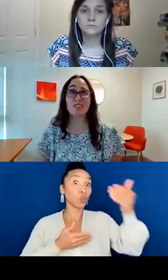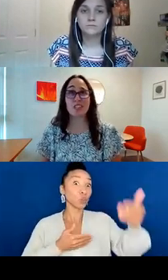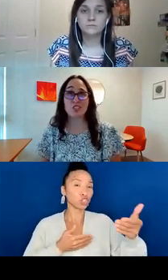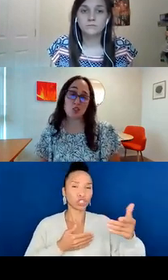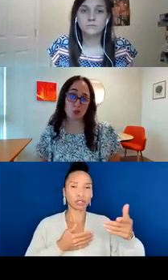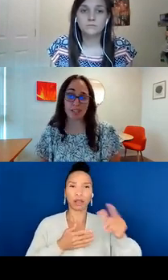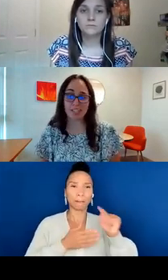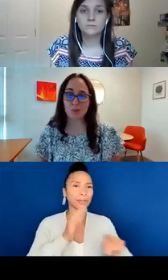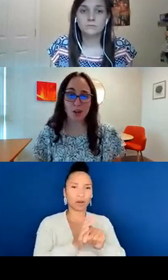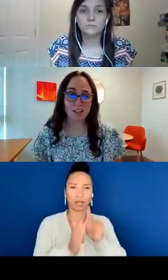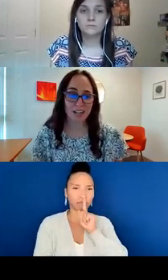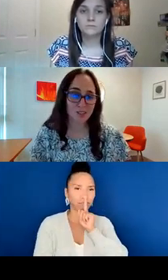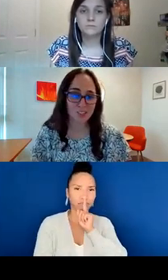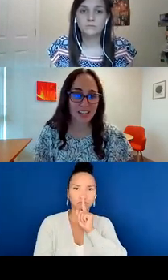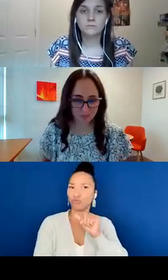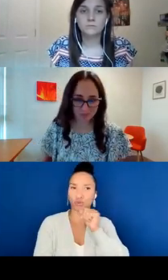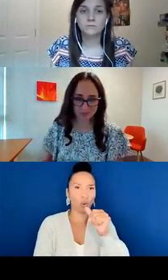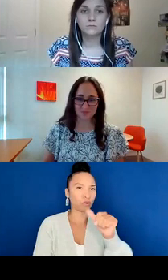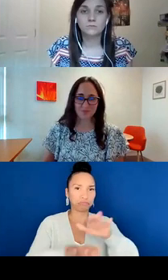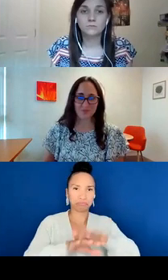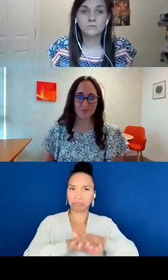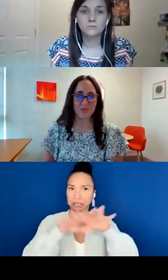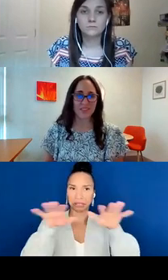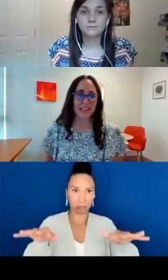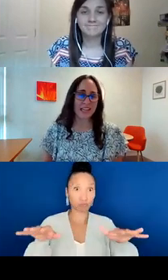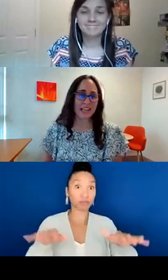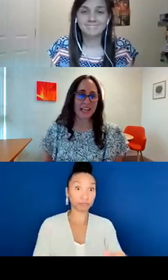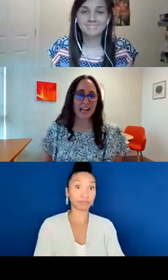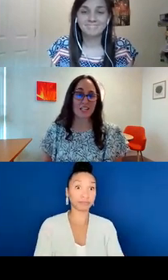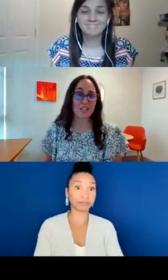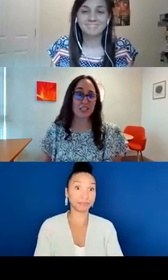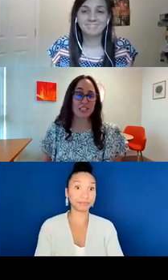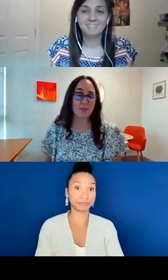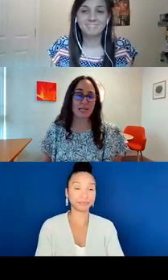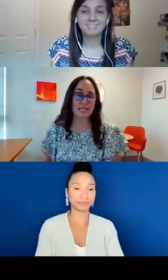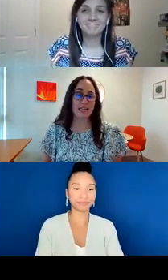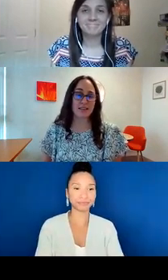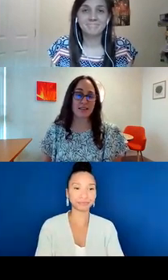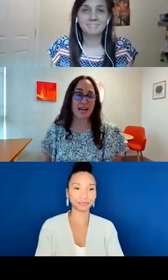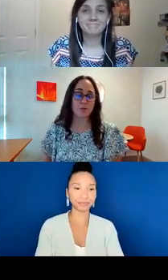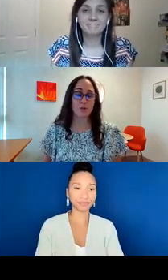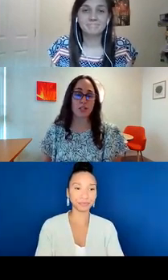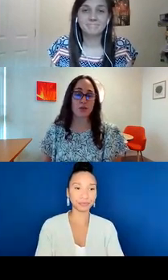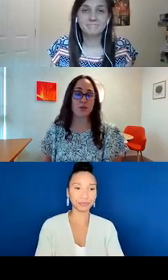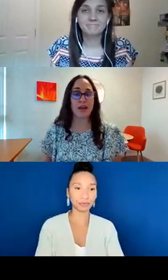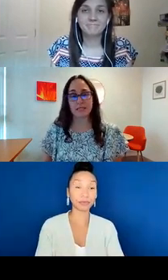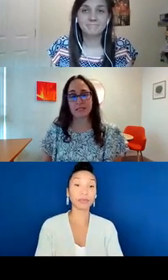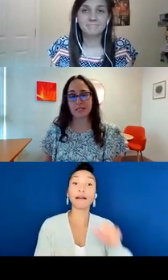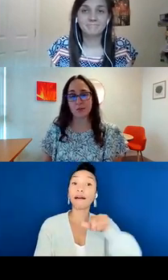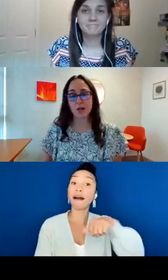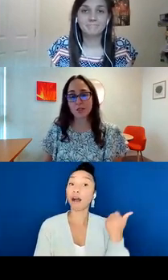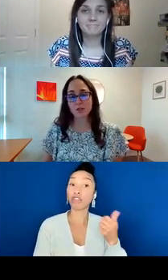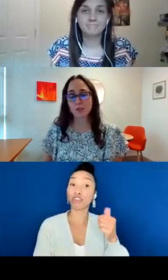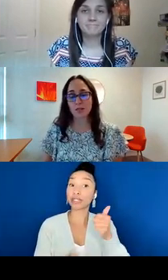guess you just finished doing because we are now in July. Another tip is that when you validate your progress